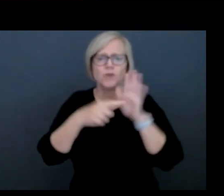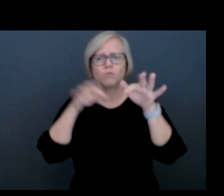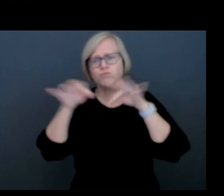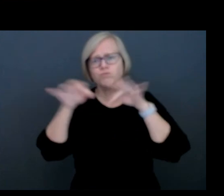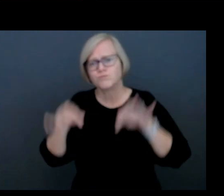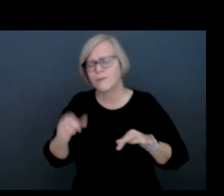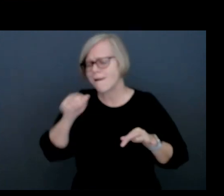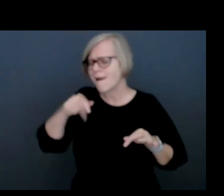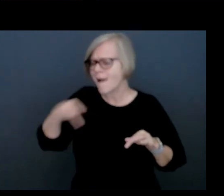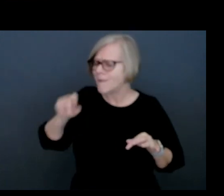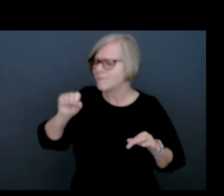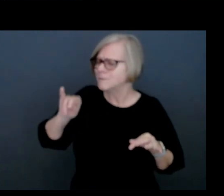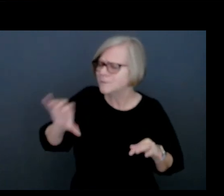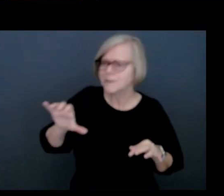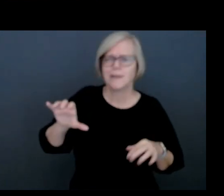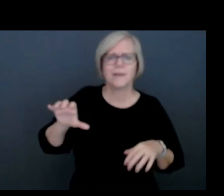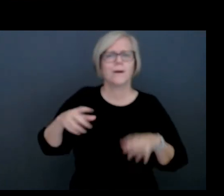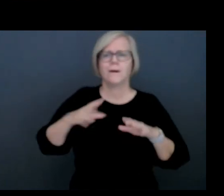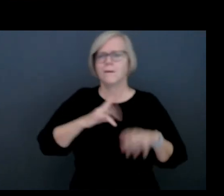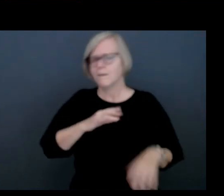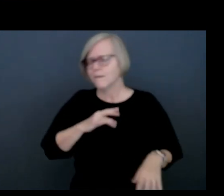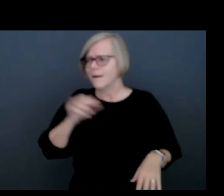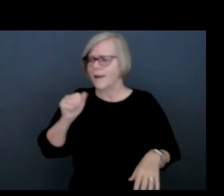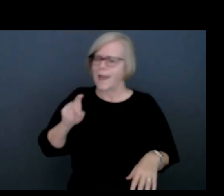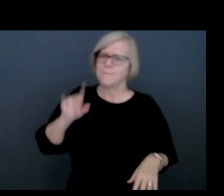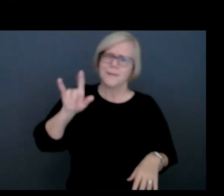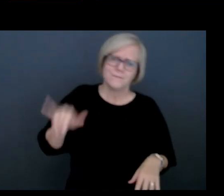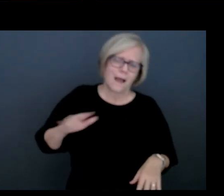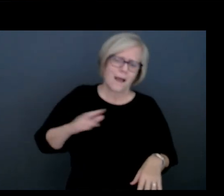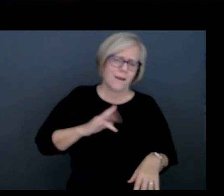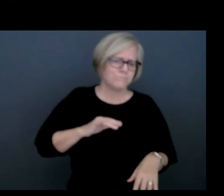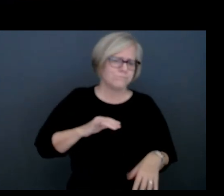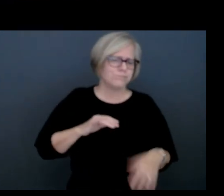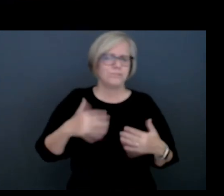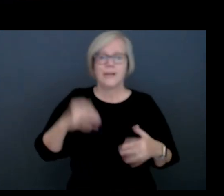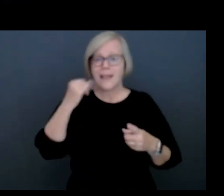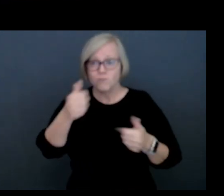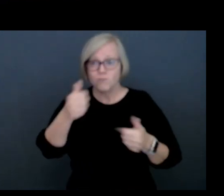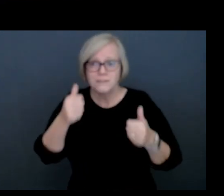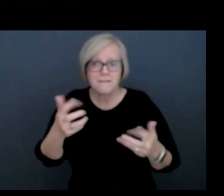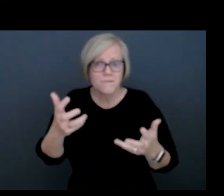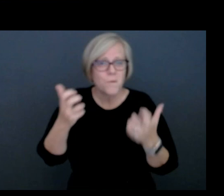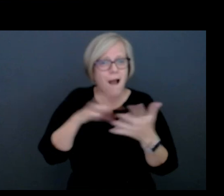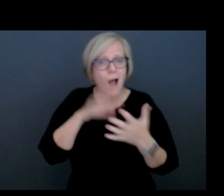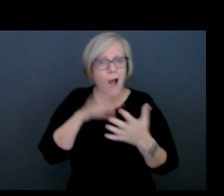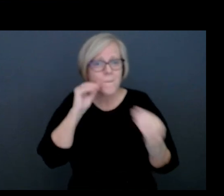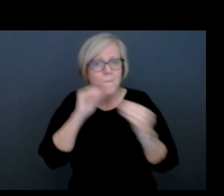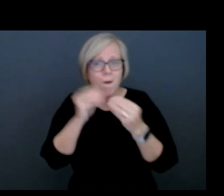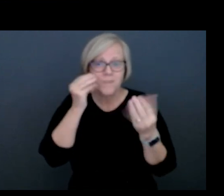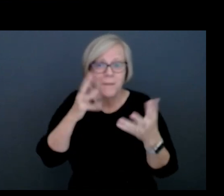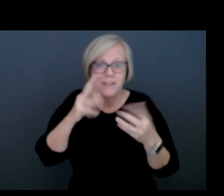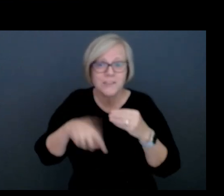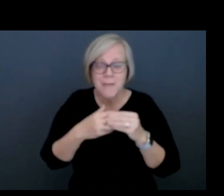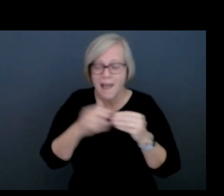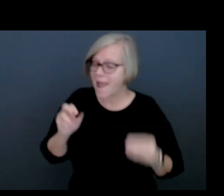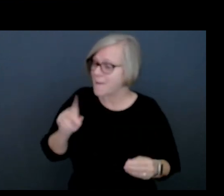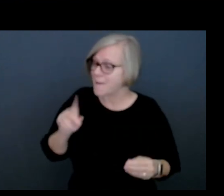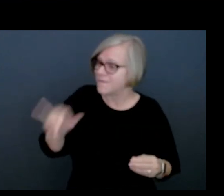and showing us how cool Amplify is. If you are more interested in learning about Amplify, make sure you check out our Discord.